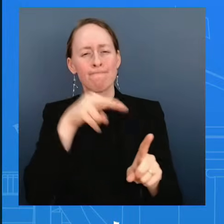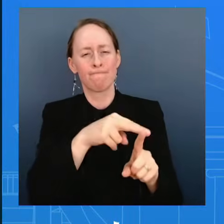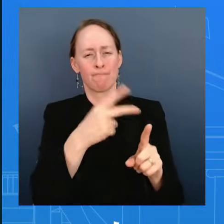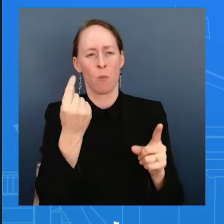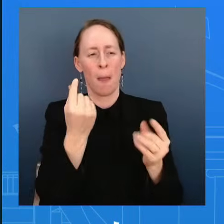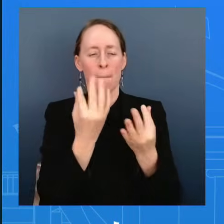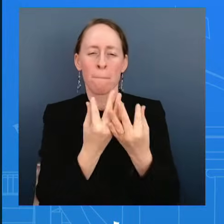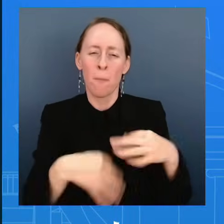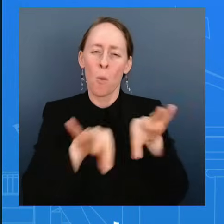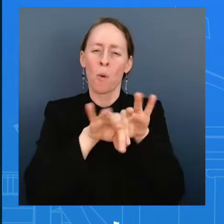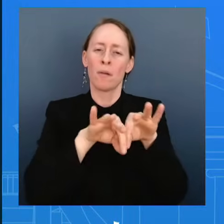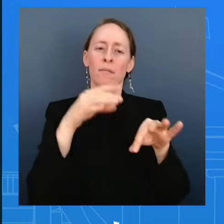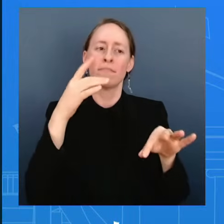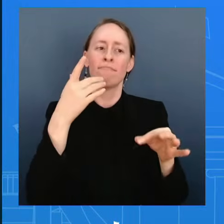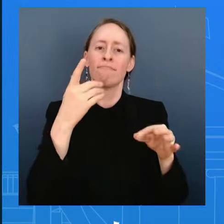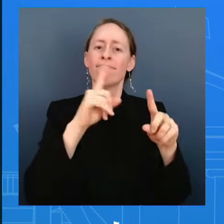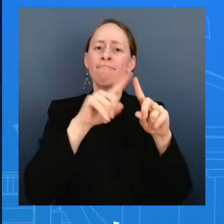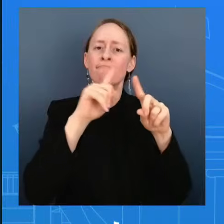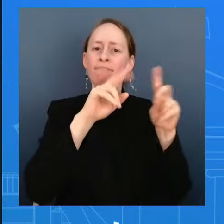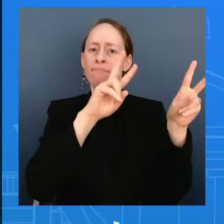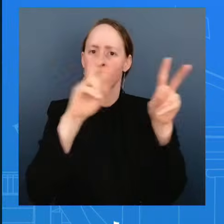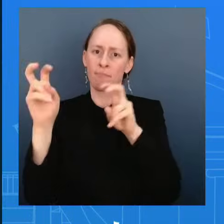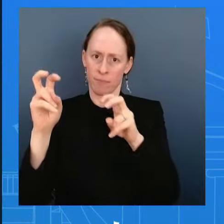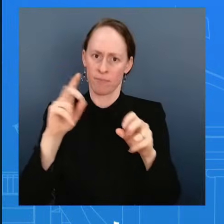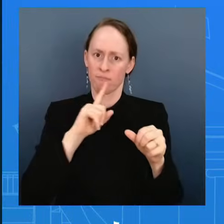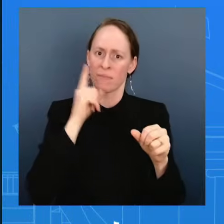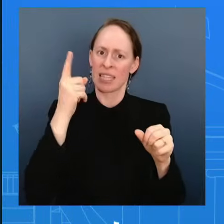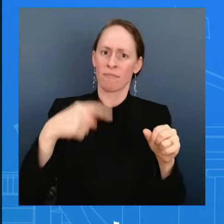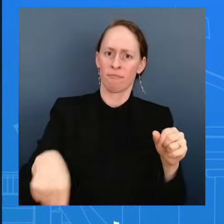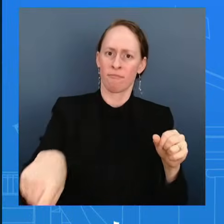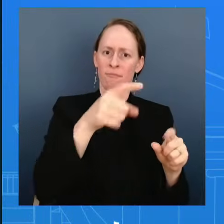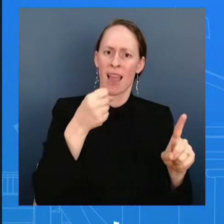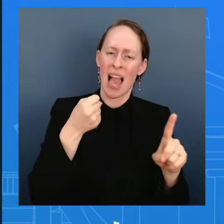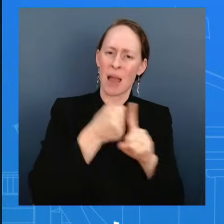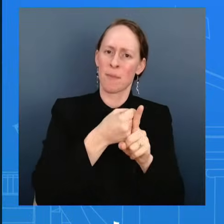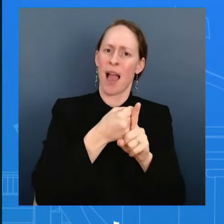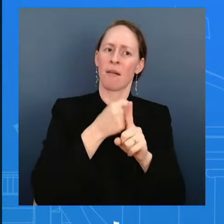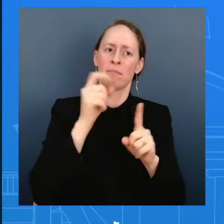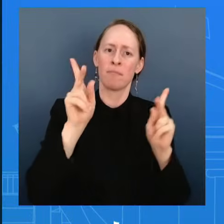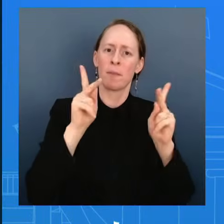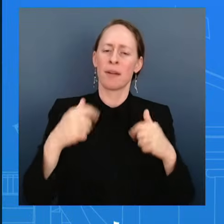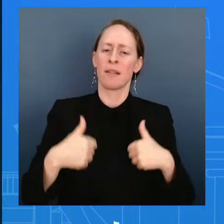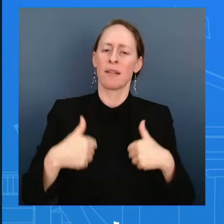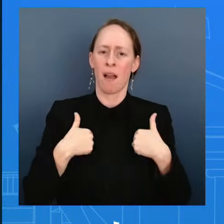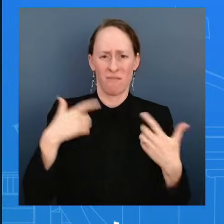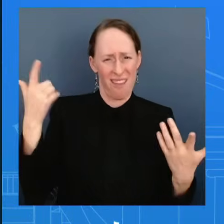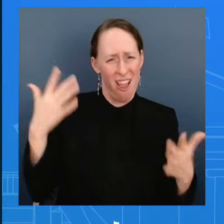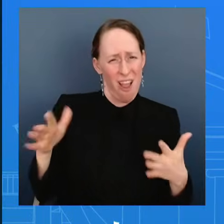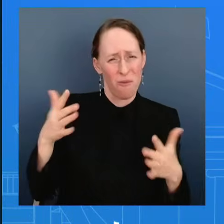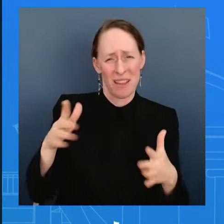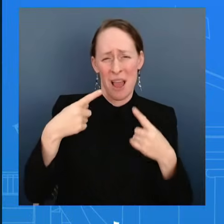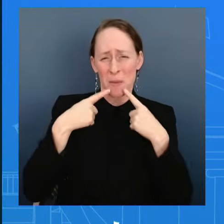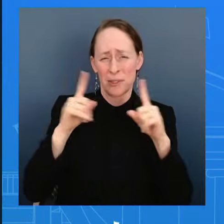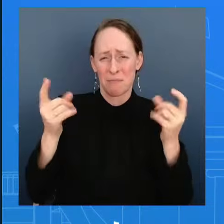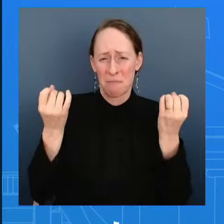So, he's not surprised. He's not surprised that she was ready to go. Go ahead, Danny. The Press: Thanks, Karine.